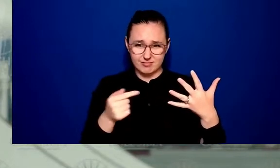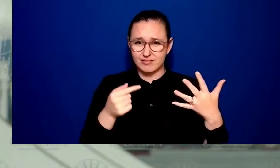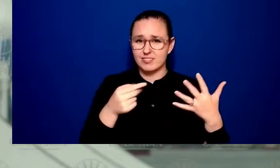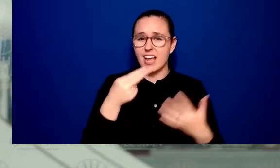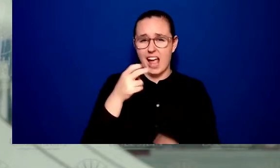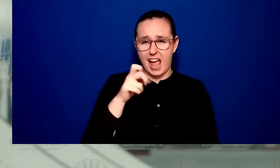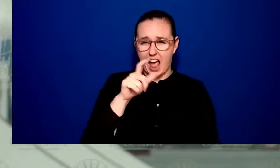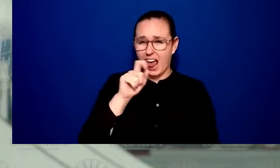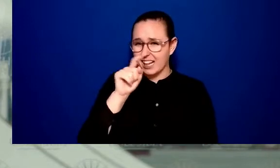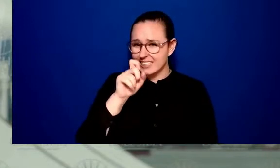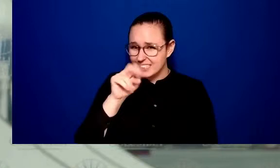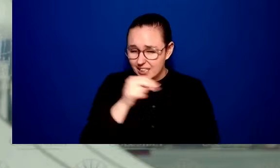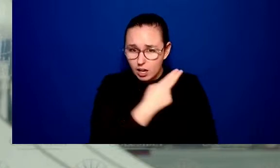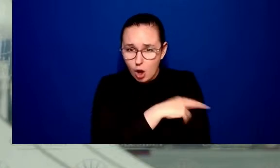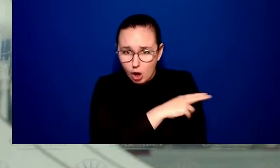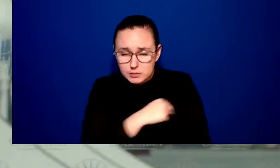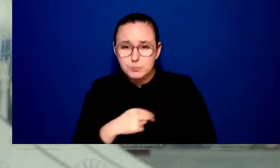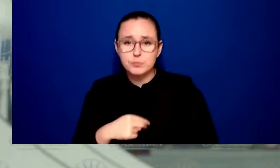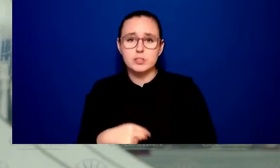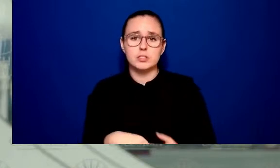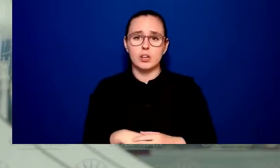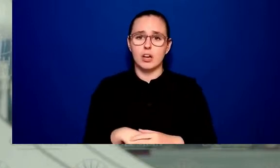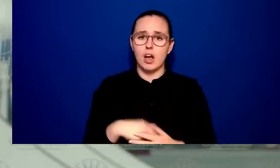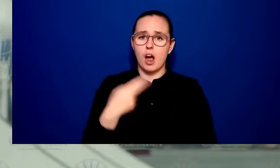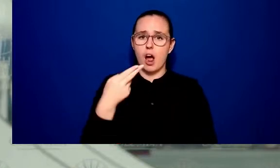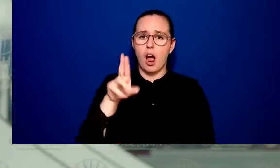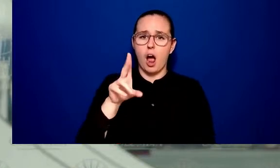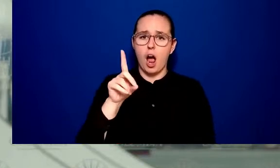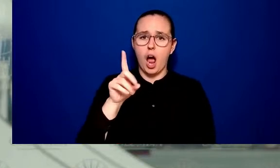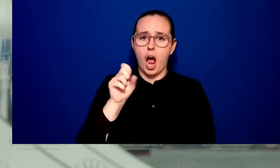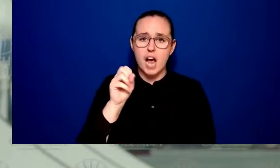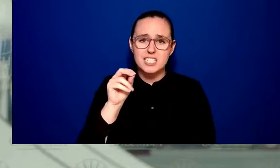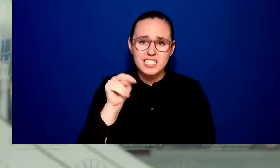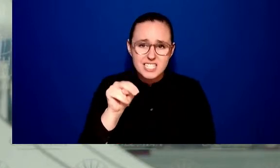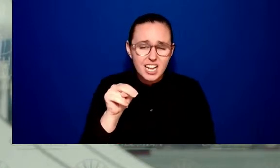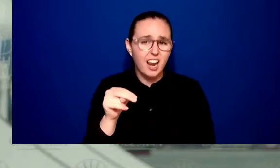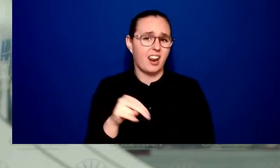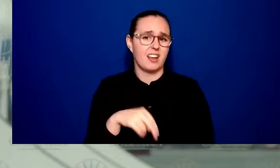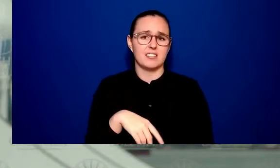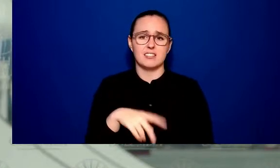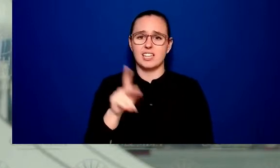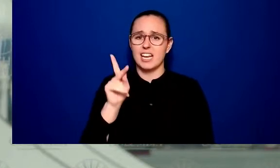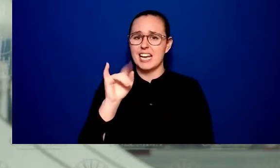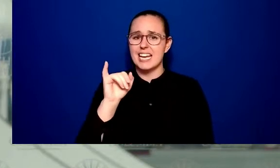Houston at the Hudson Hope Health Center. But the Kitimat General Hospital multipurpose